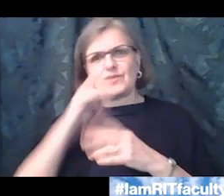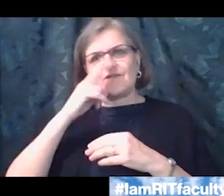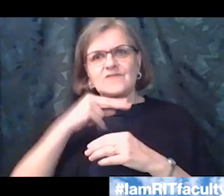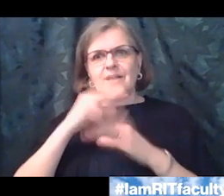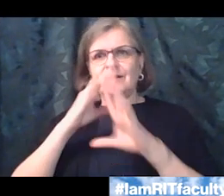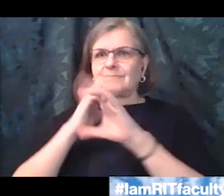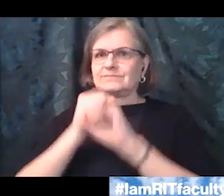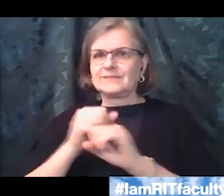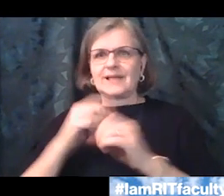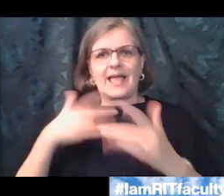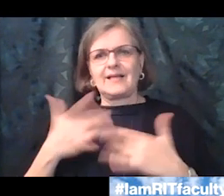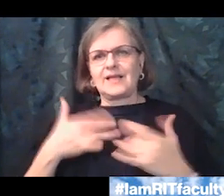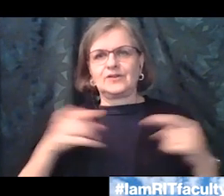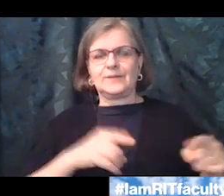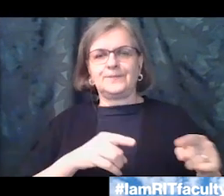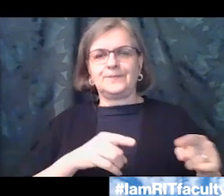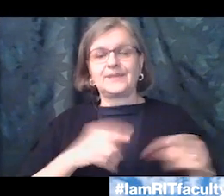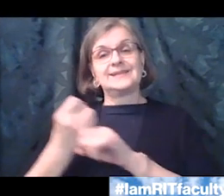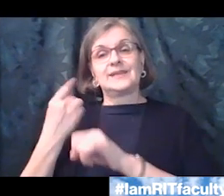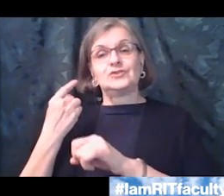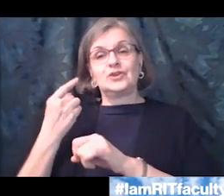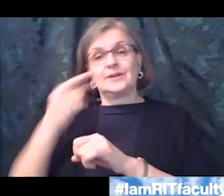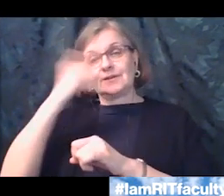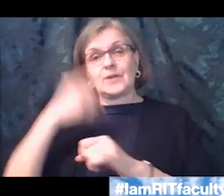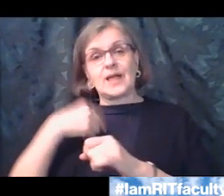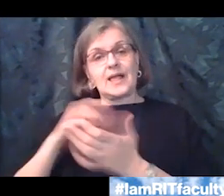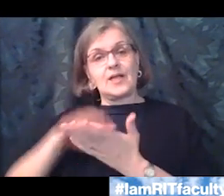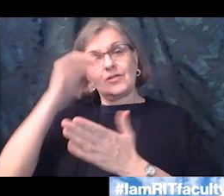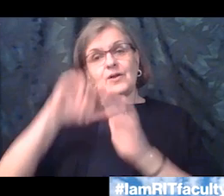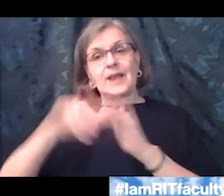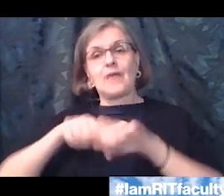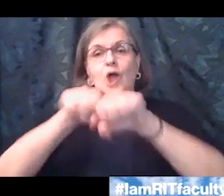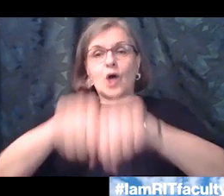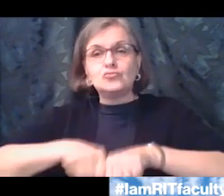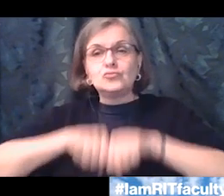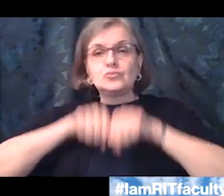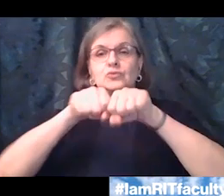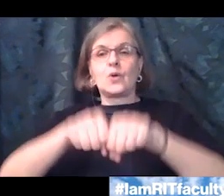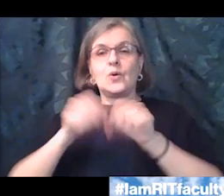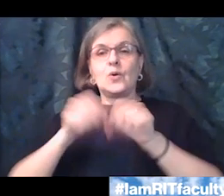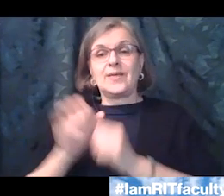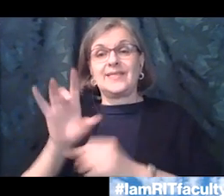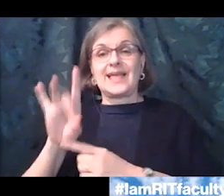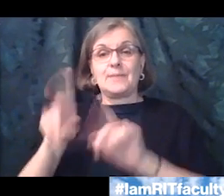I'm very active, too. Last summer I took advantage of learning how to row in an eight person vessel in the Erie Canal.